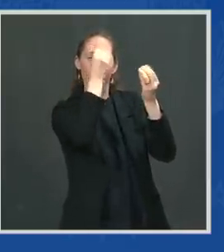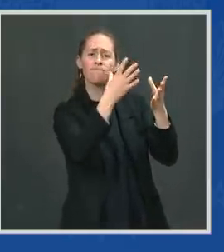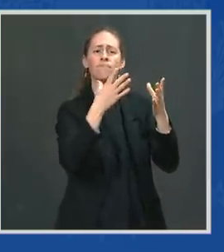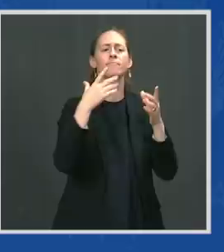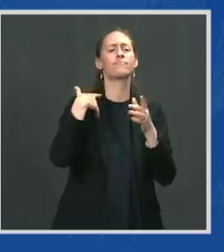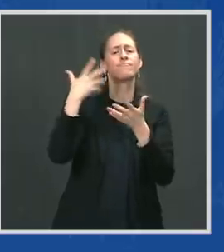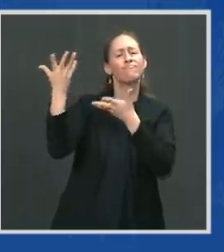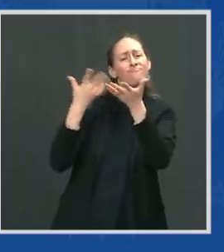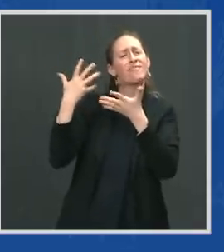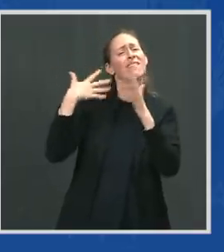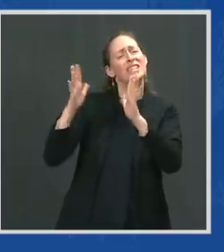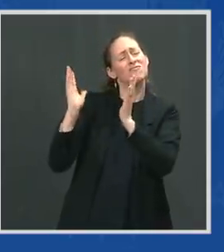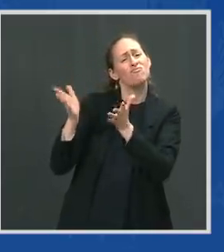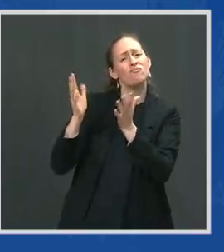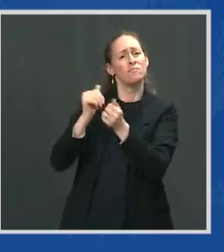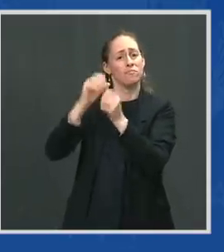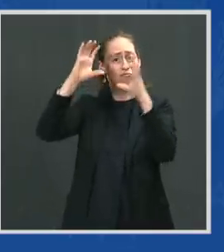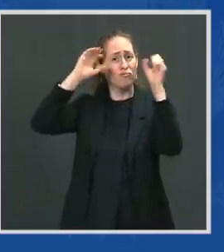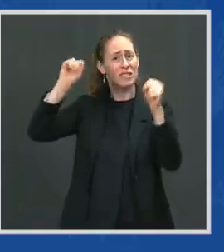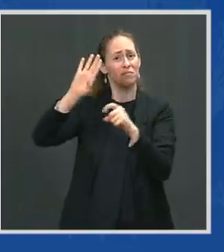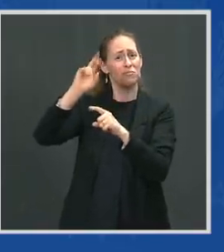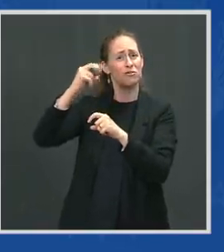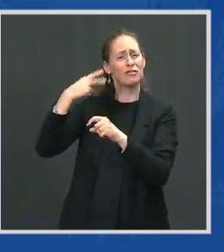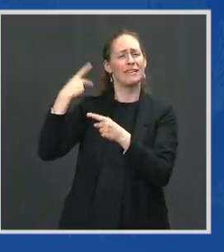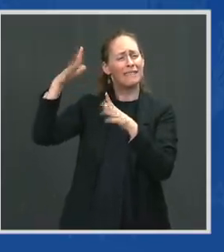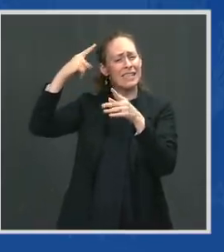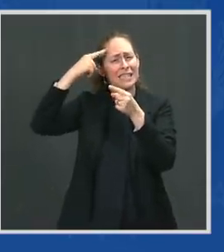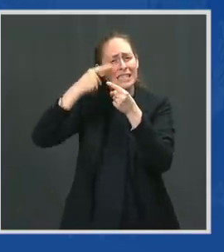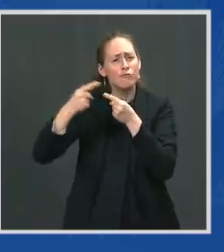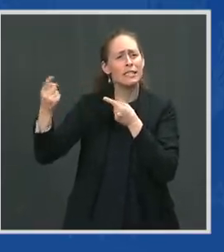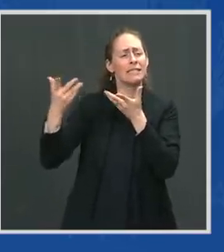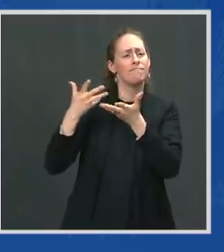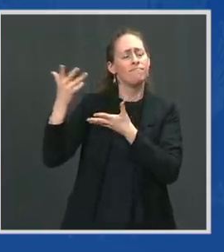throughout the years, we're absolutely united in our respect and support